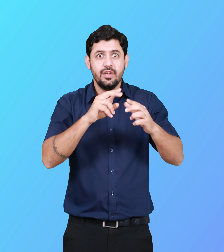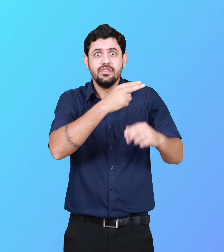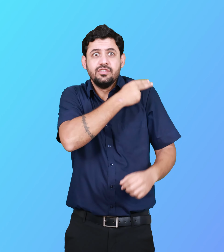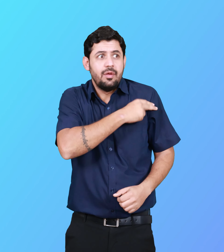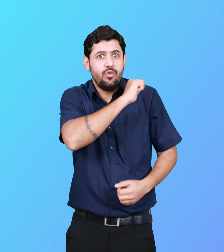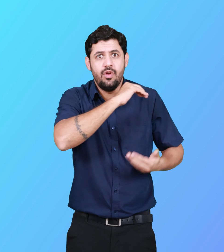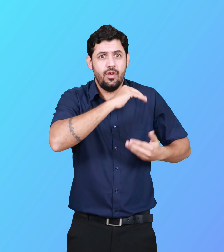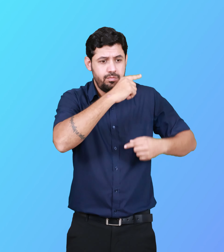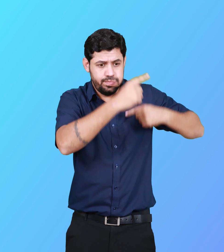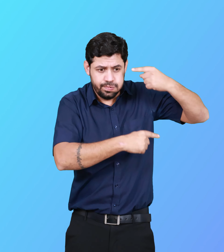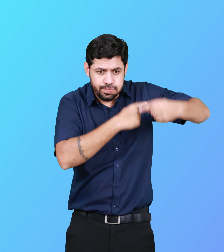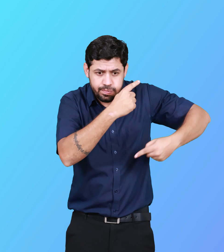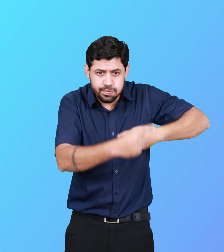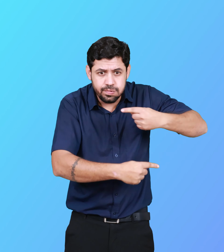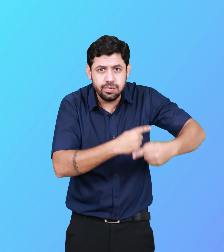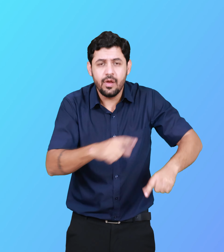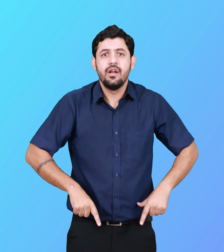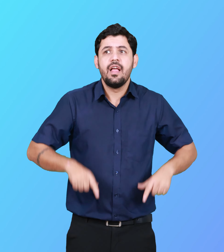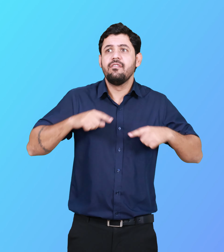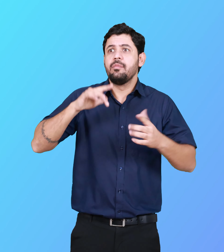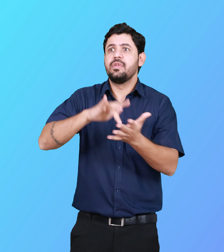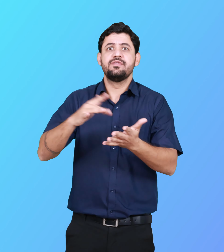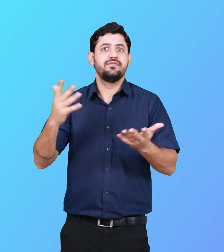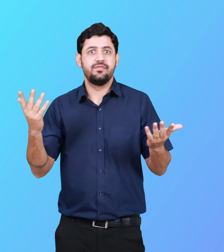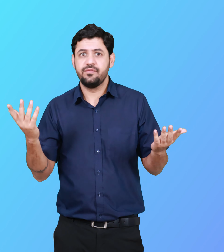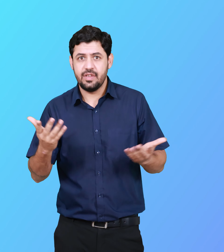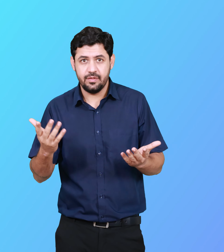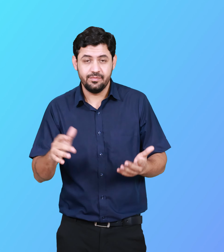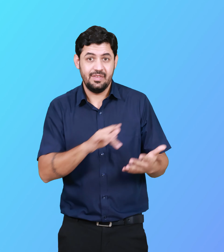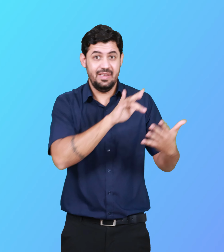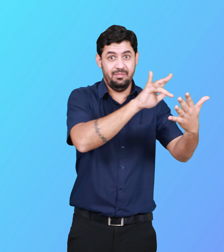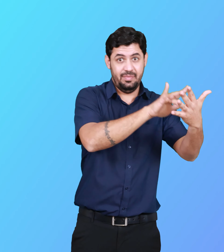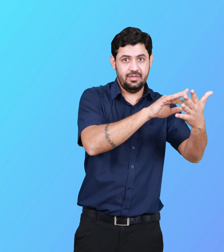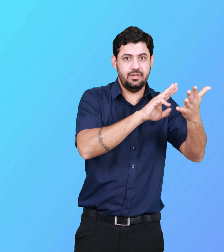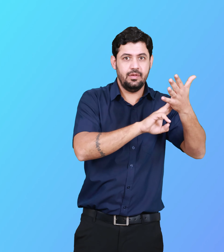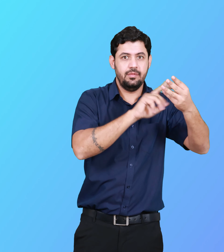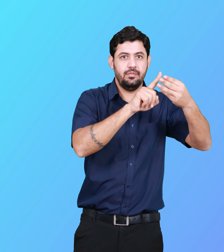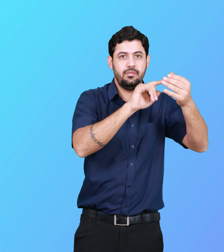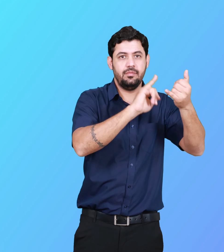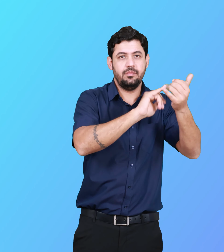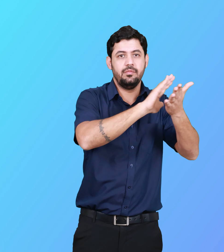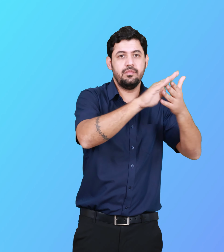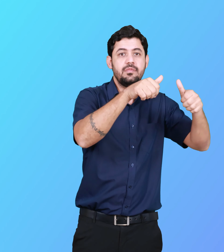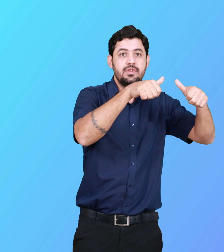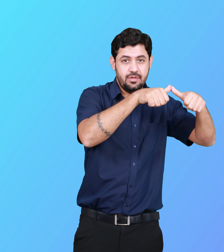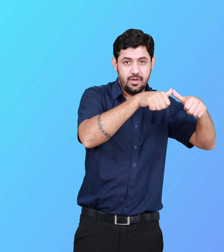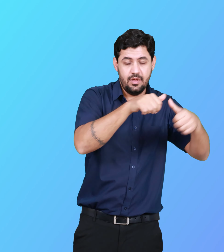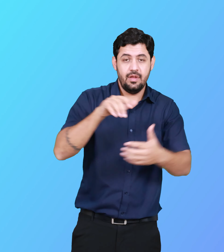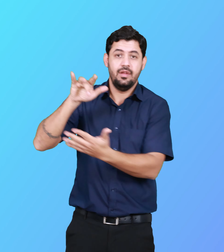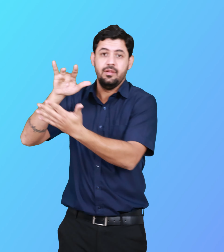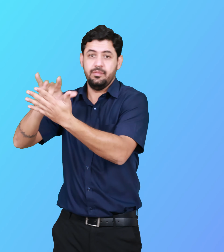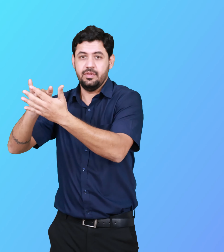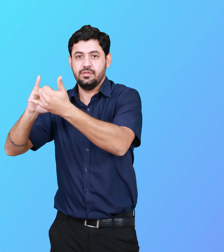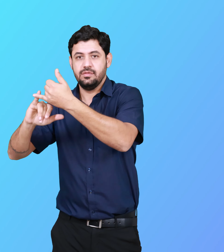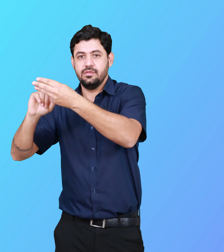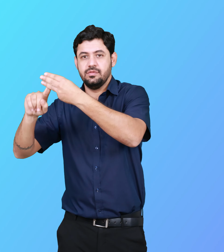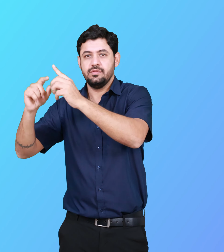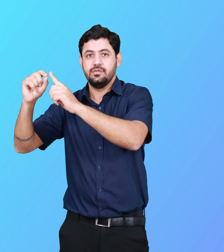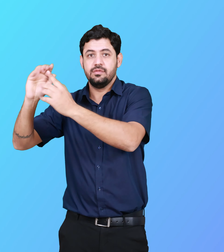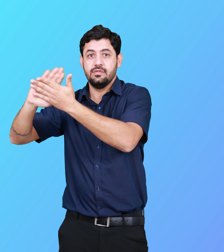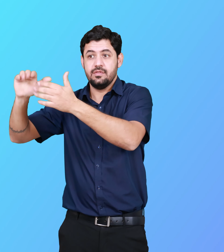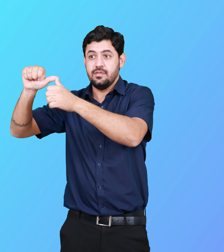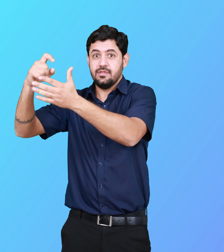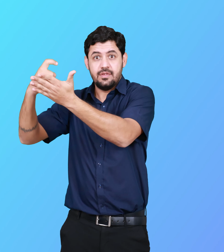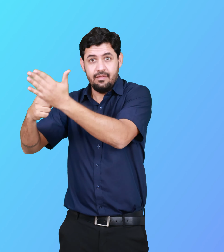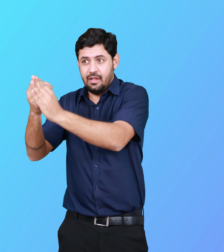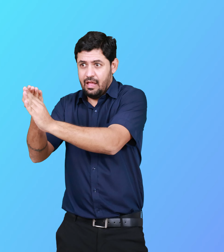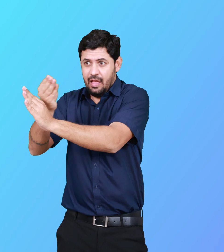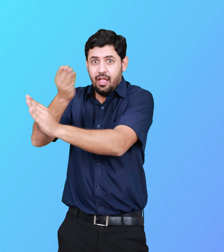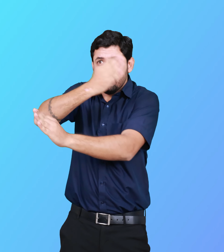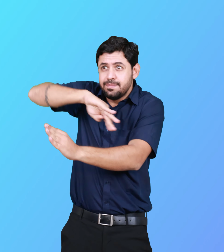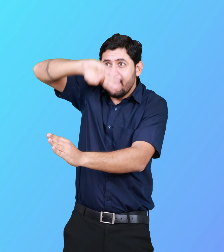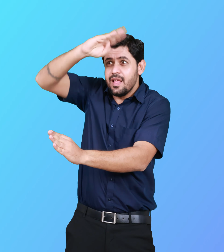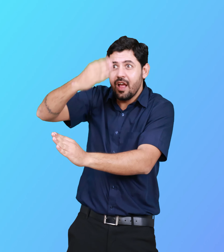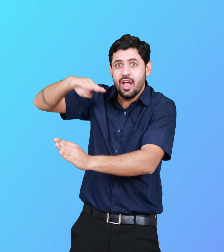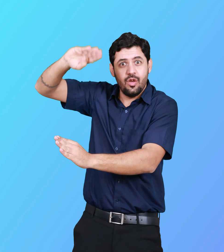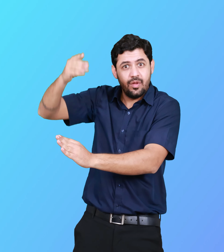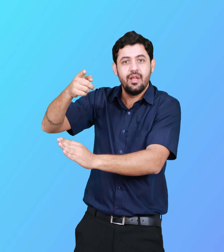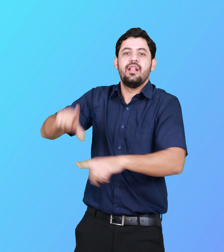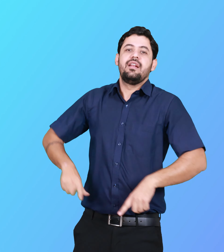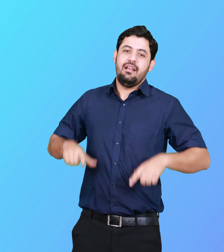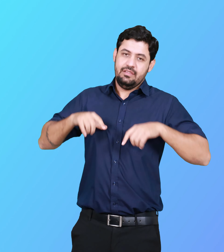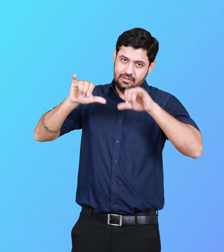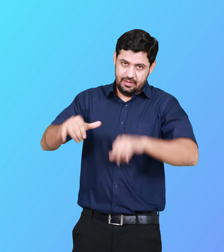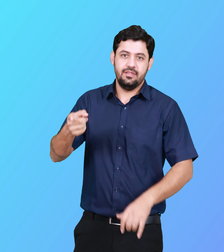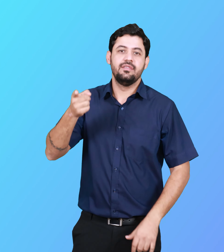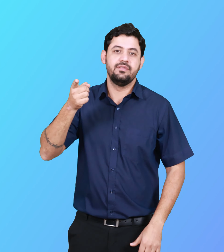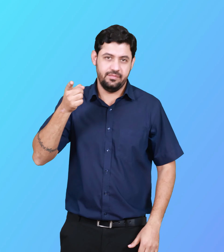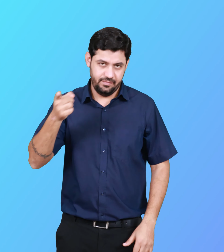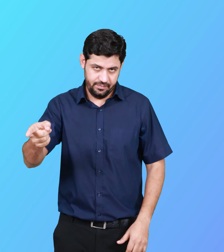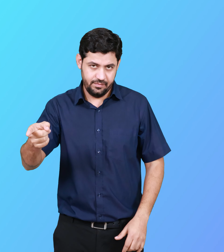They lived in the area between Mesha and Sephar, in the eastern hill country.